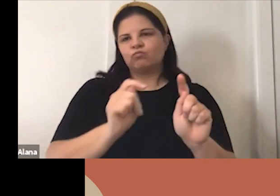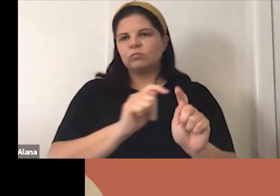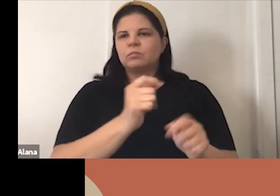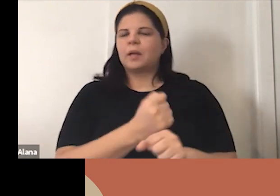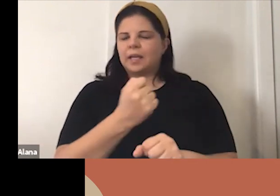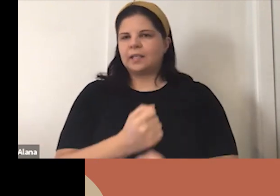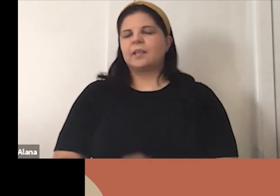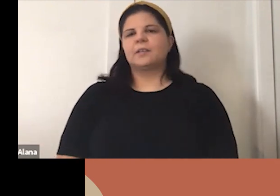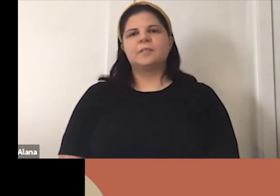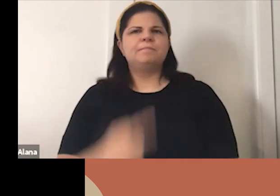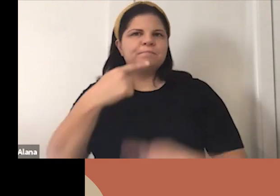practice.